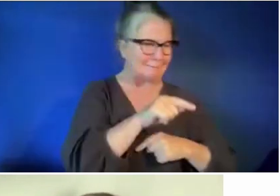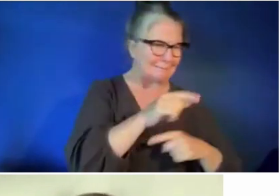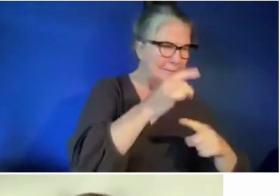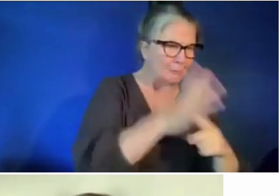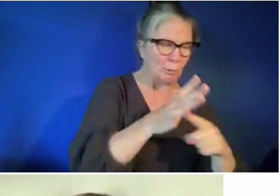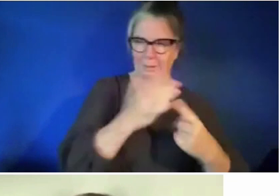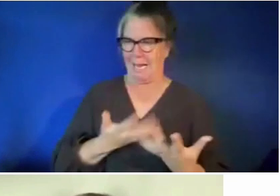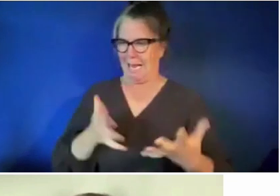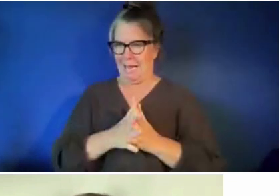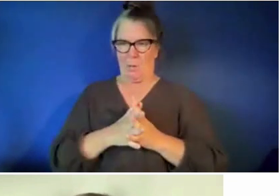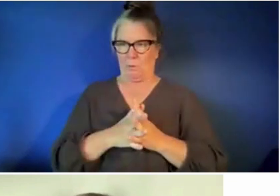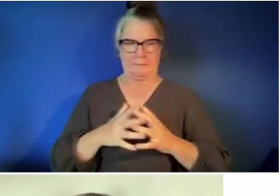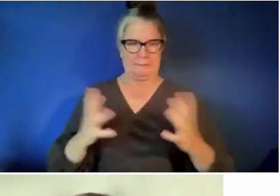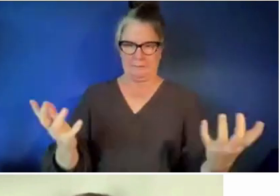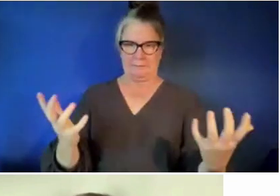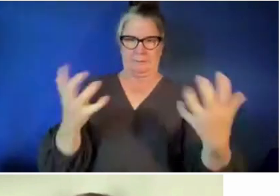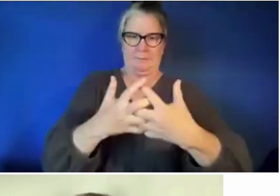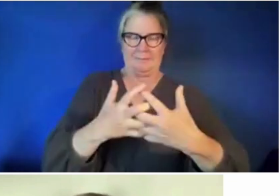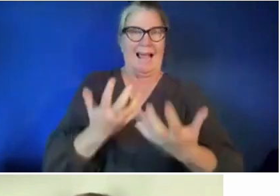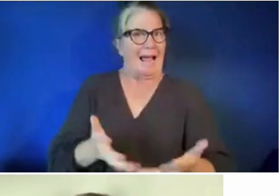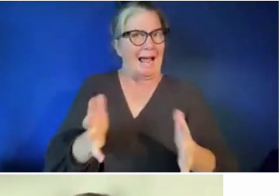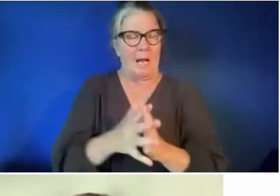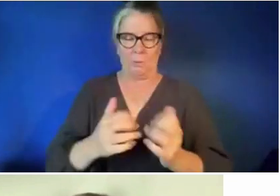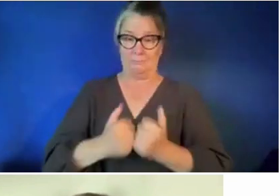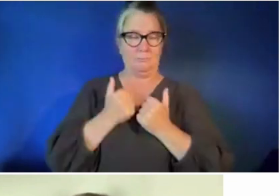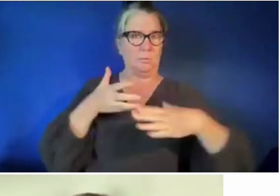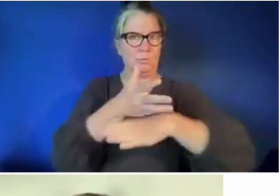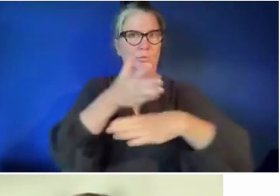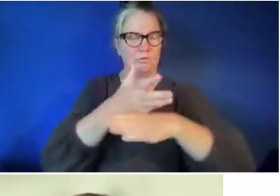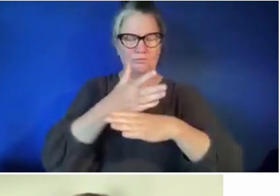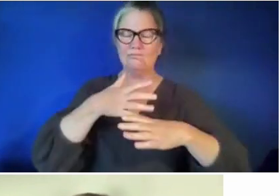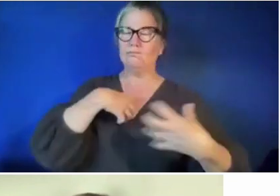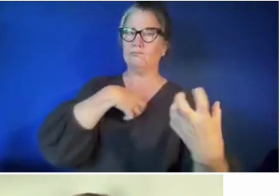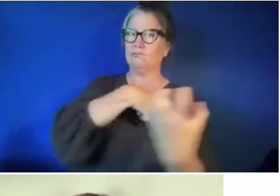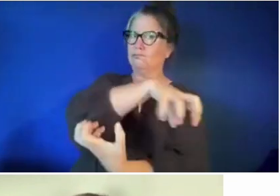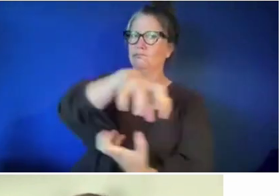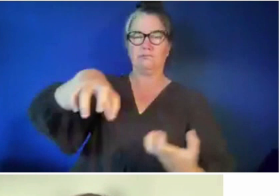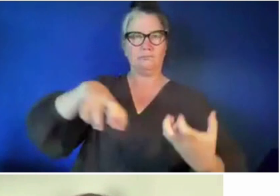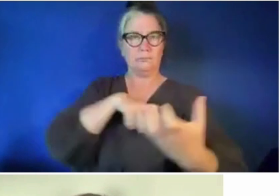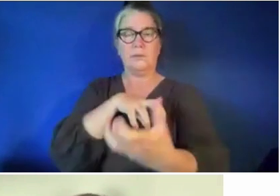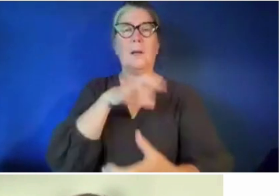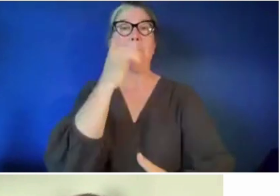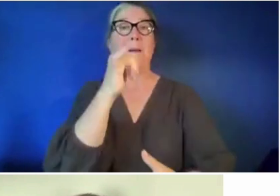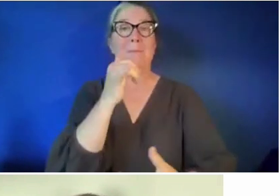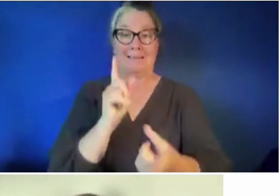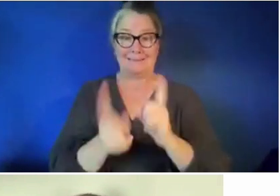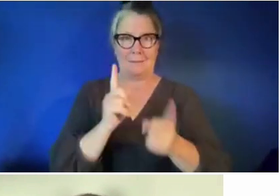And the work that we do is very complex in that we might be trying to deliver some technical work,